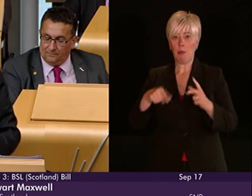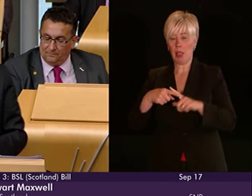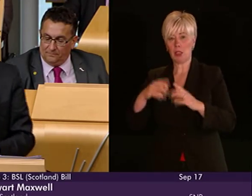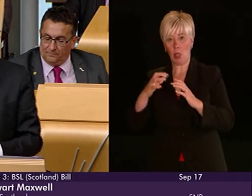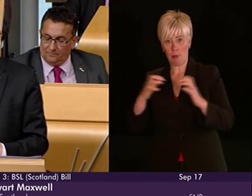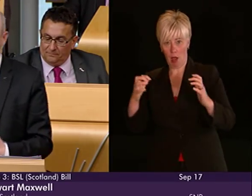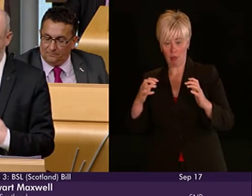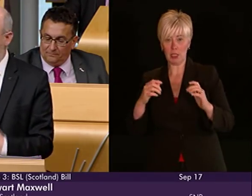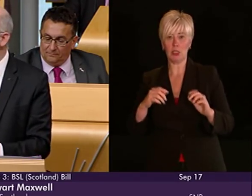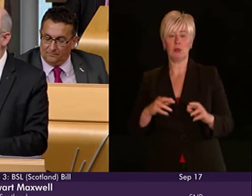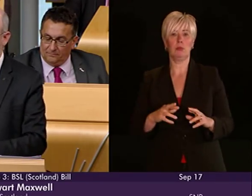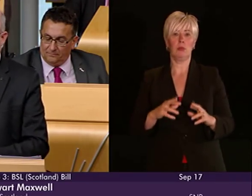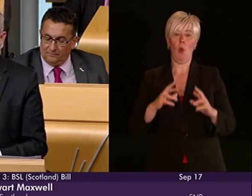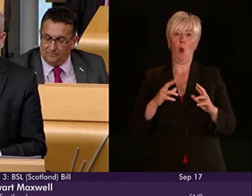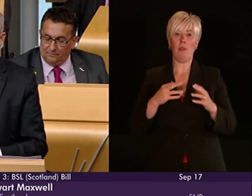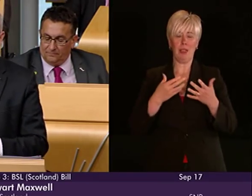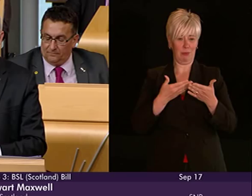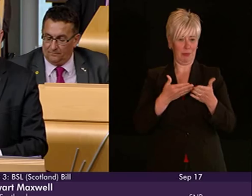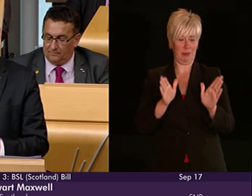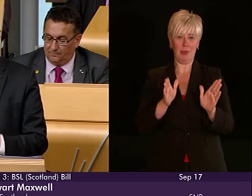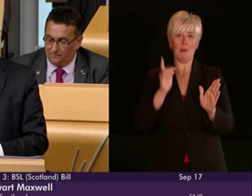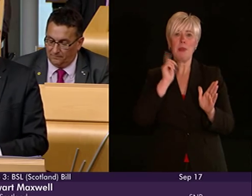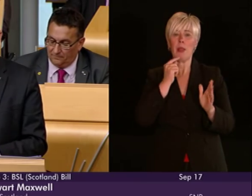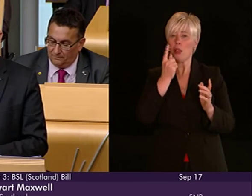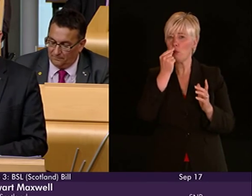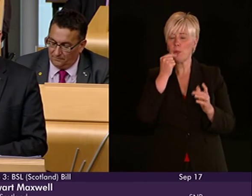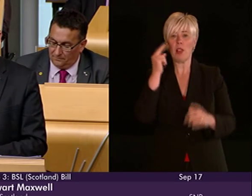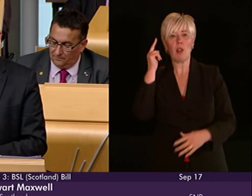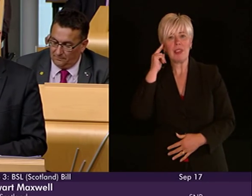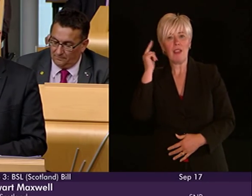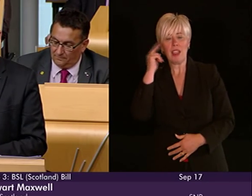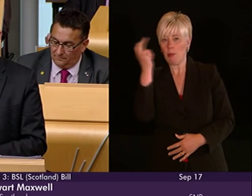as many people as possible from both the deaf and the deafblind communities could fully